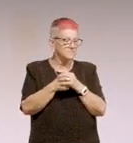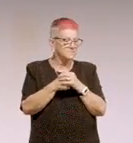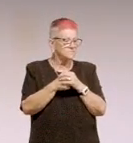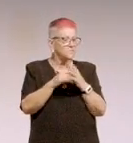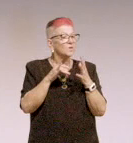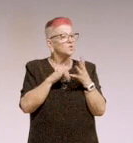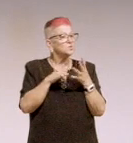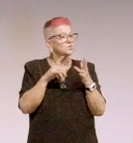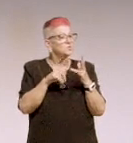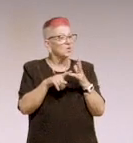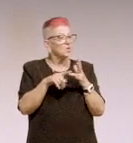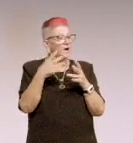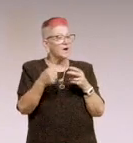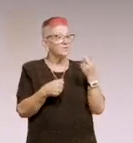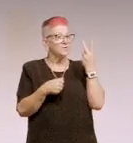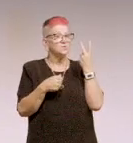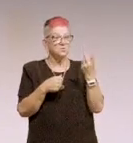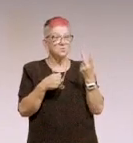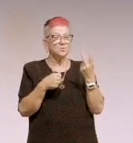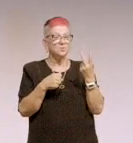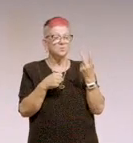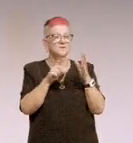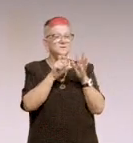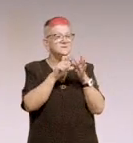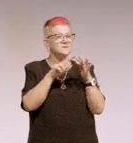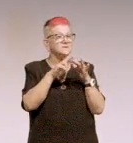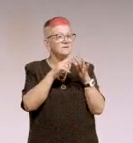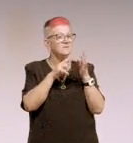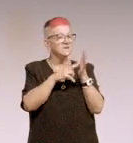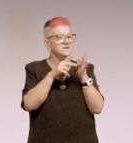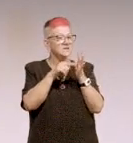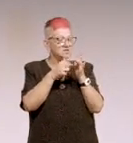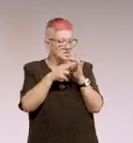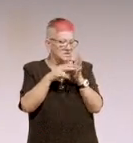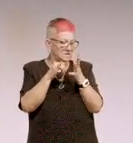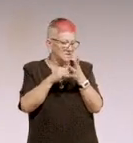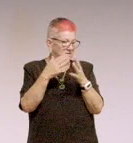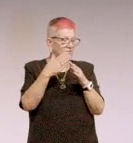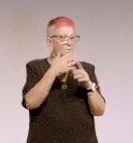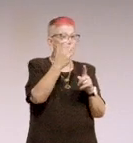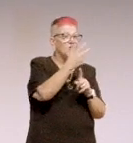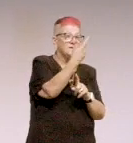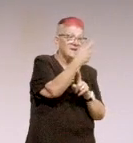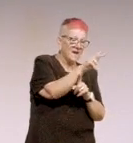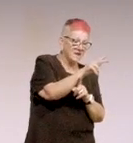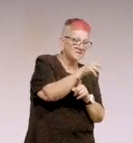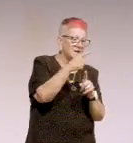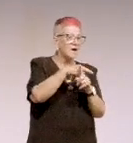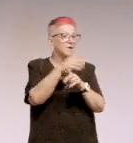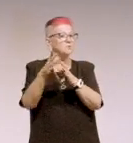Here are two definitions from the World Health Organisation in 1980.